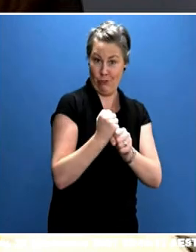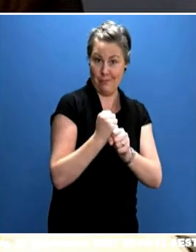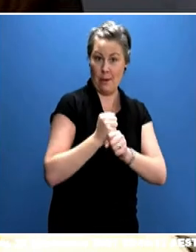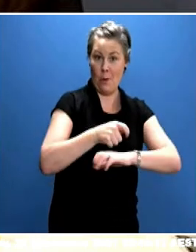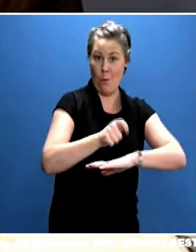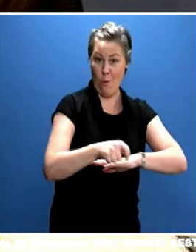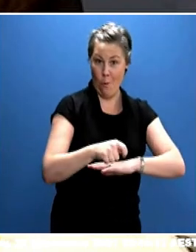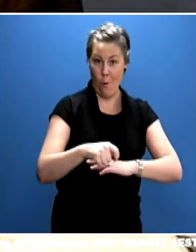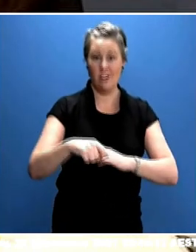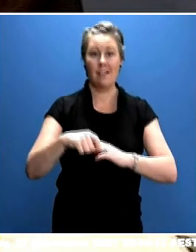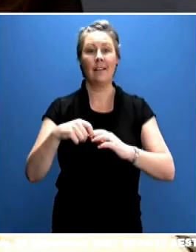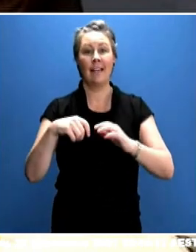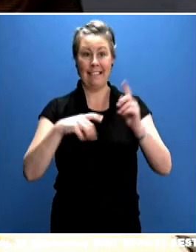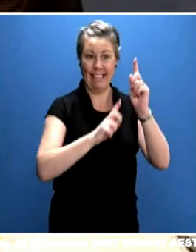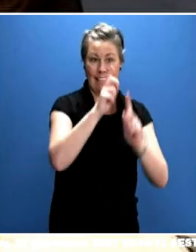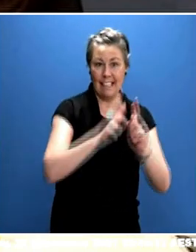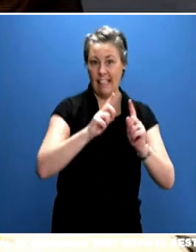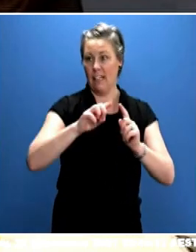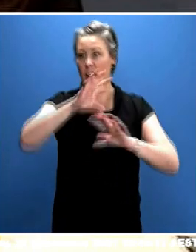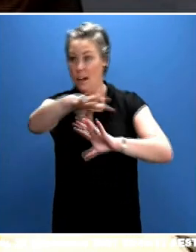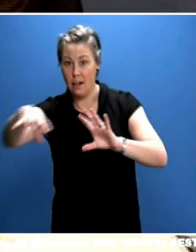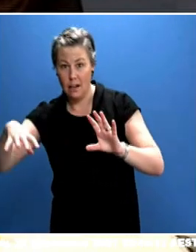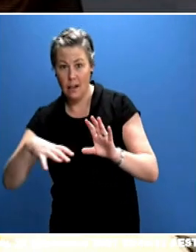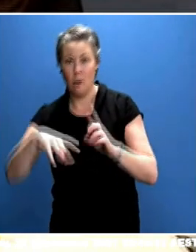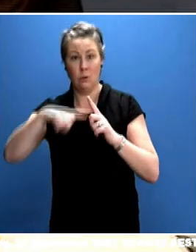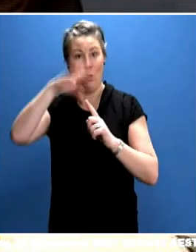suburban Melbourne and in regional Victoria where there are significant